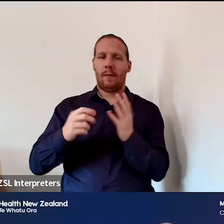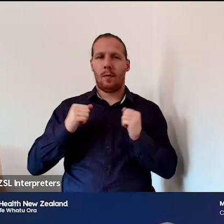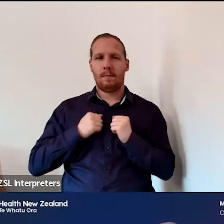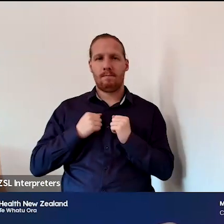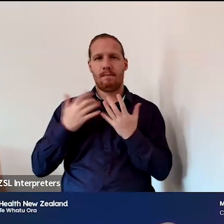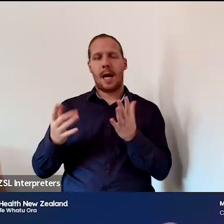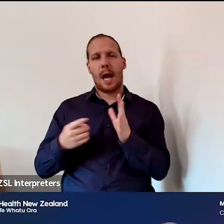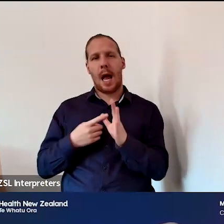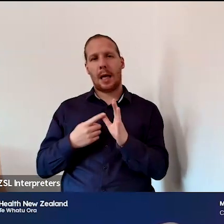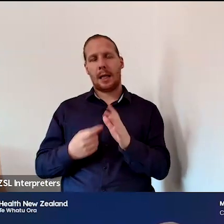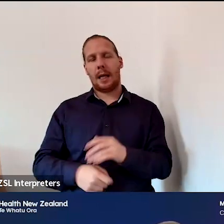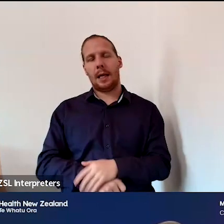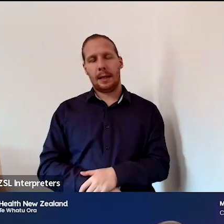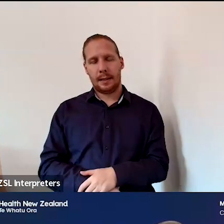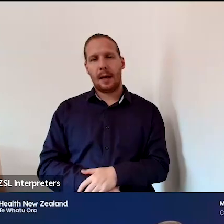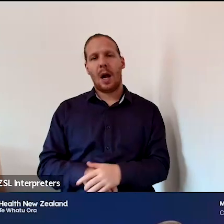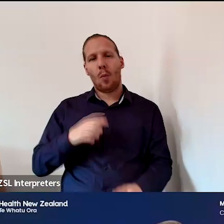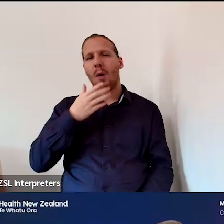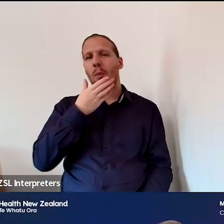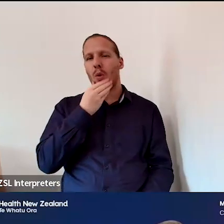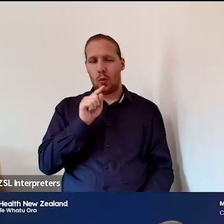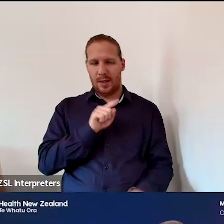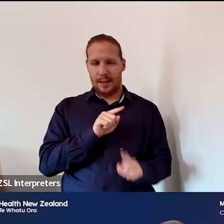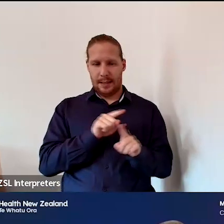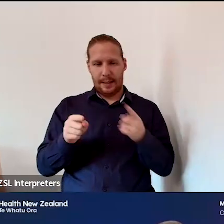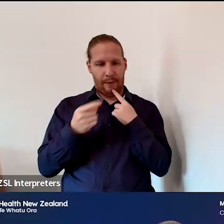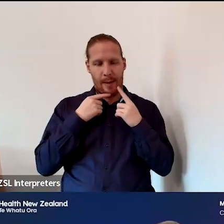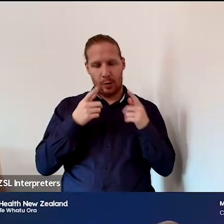We'll will certainly be using this kind of information to help us,